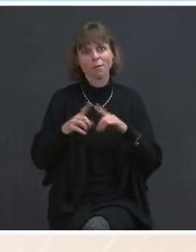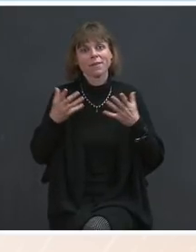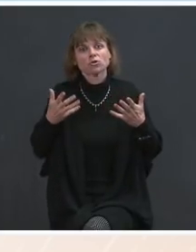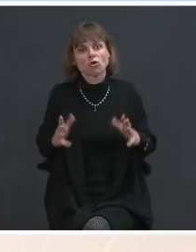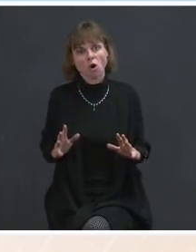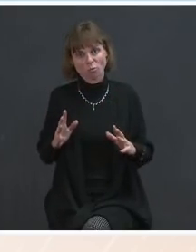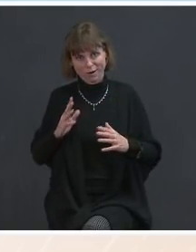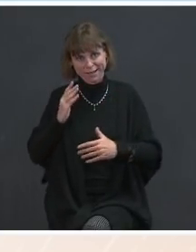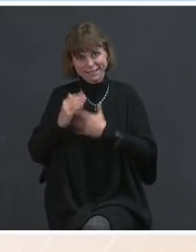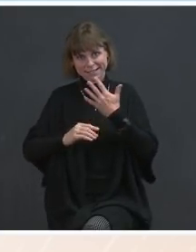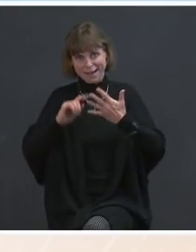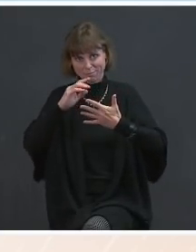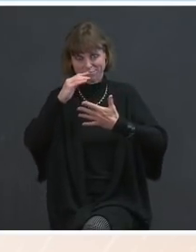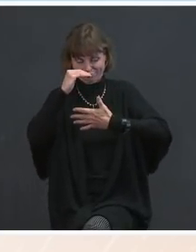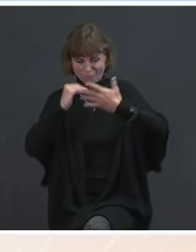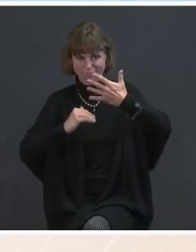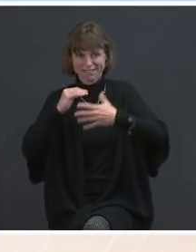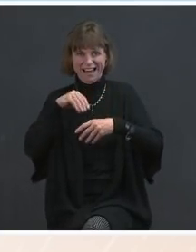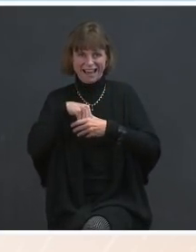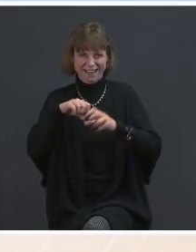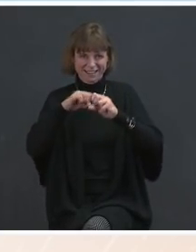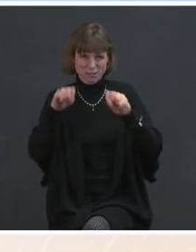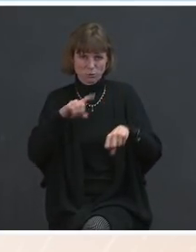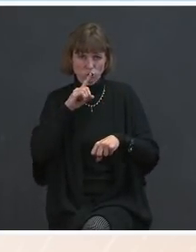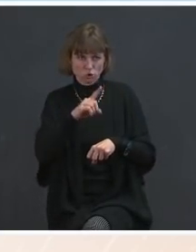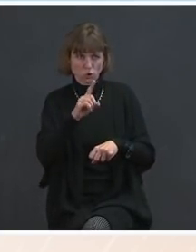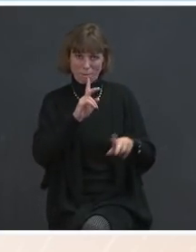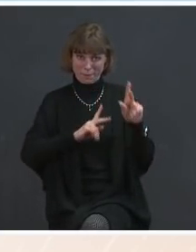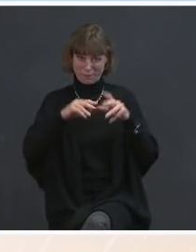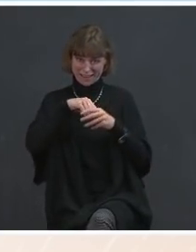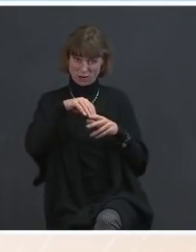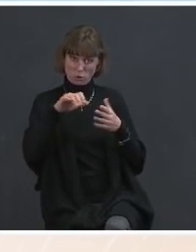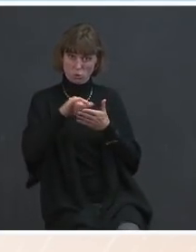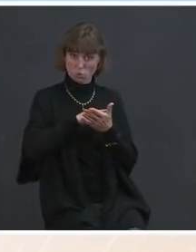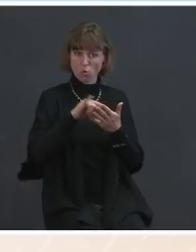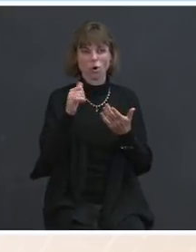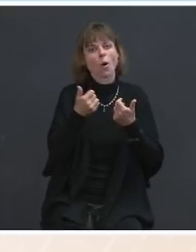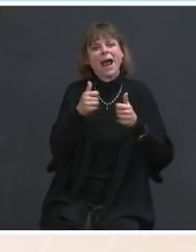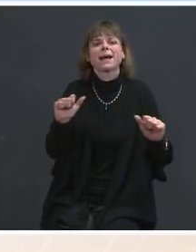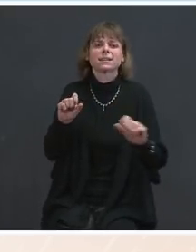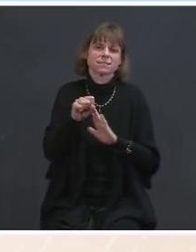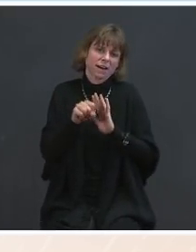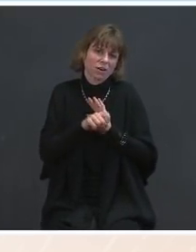to ensure that the people of New York, the people of any state, you know, are getting --